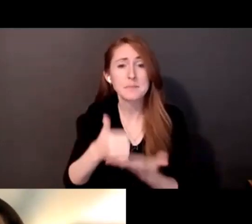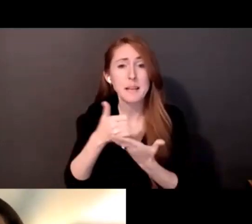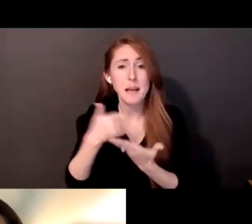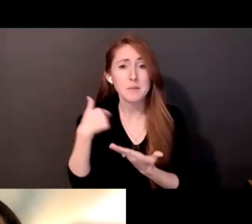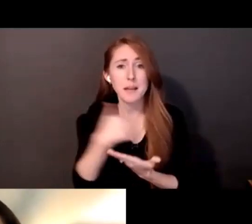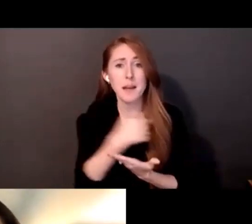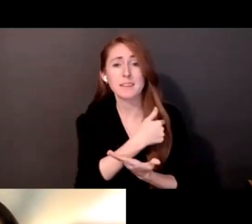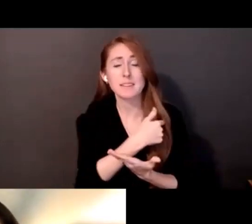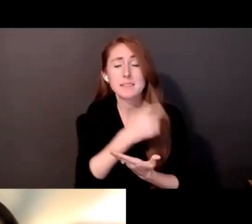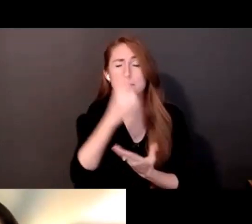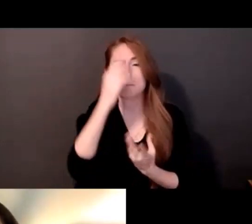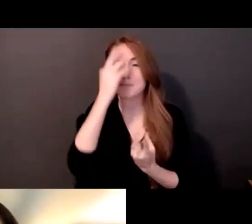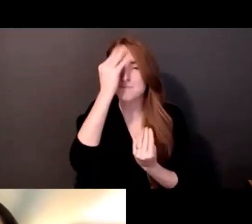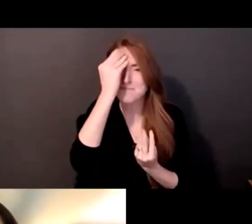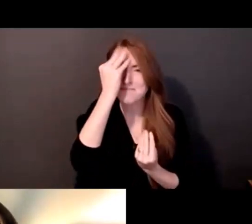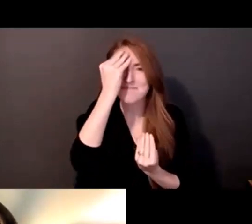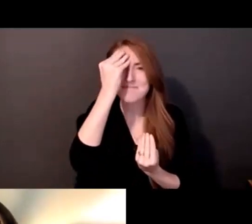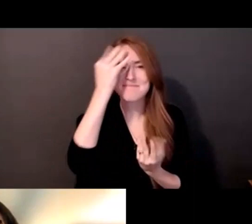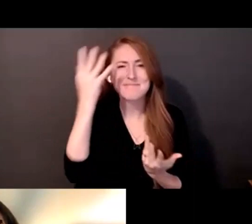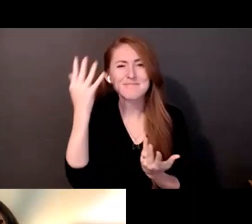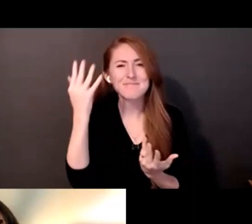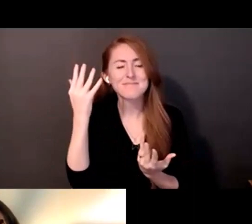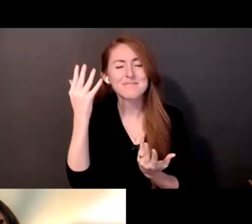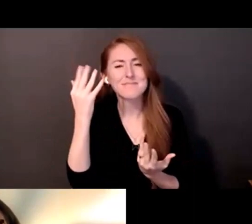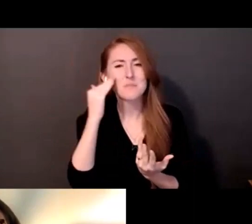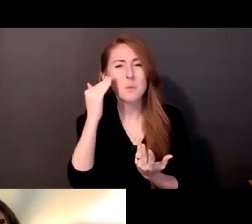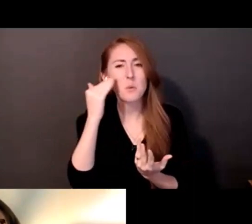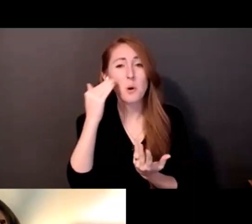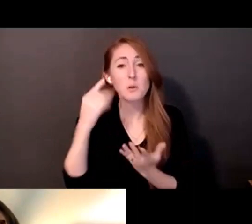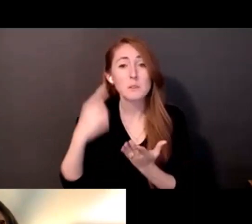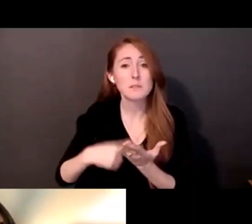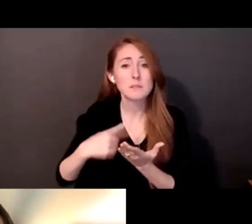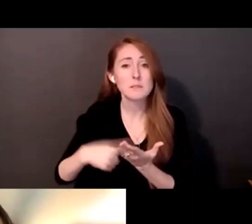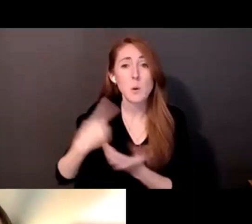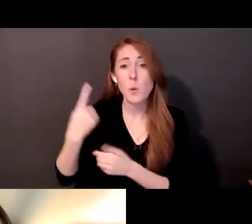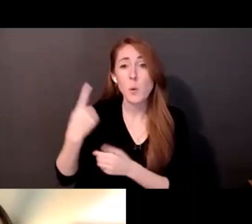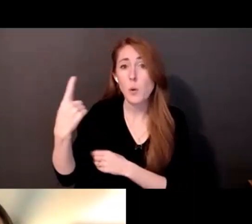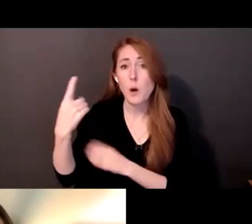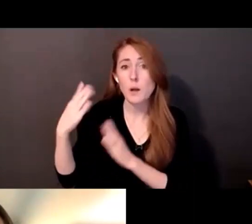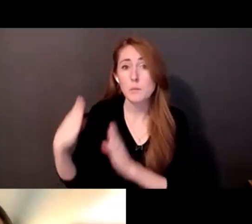Sometimes, one person did not agree with the other one,